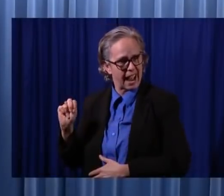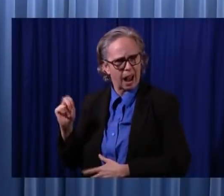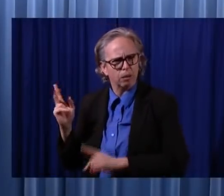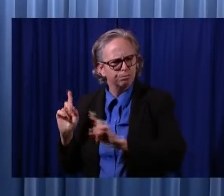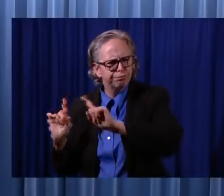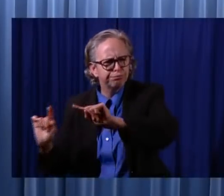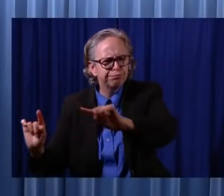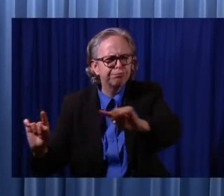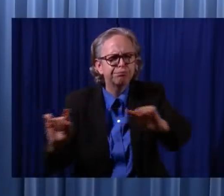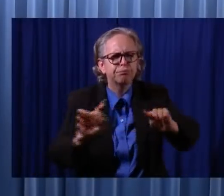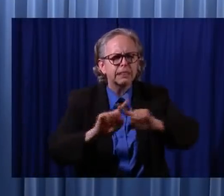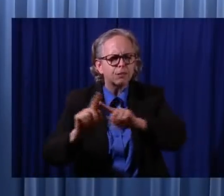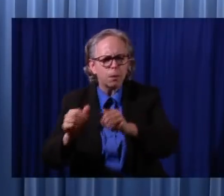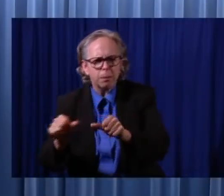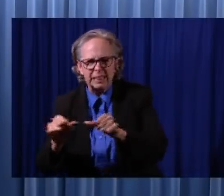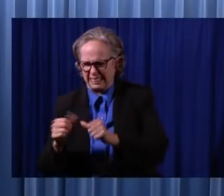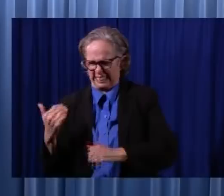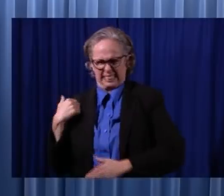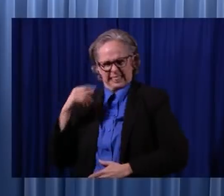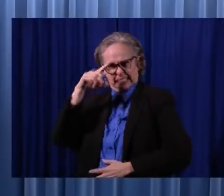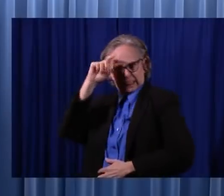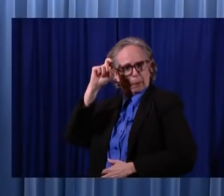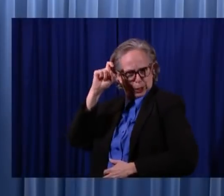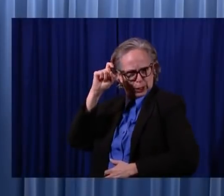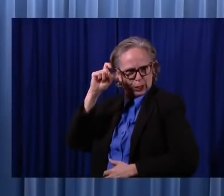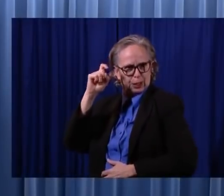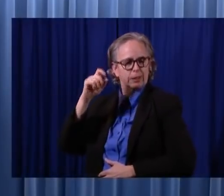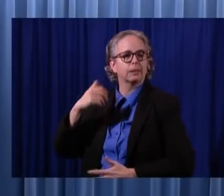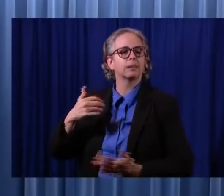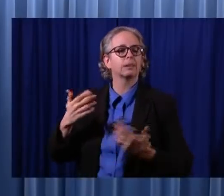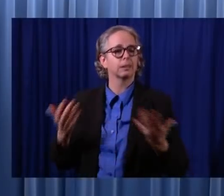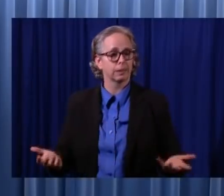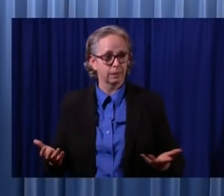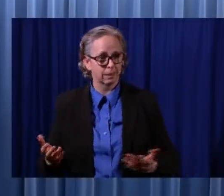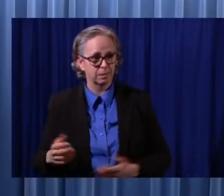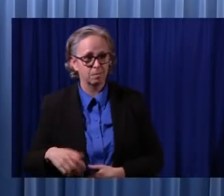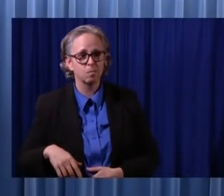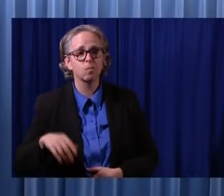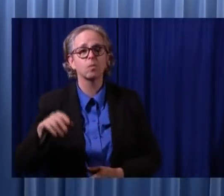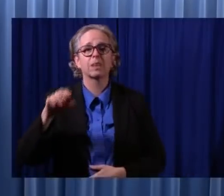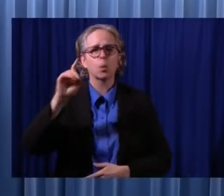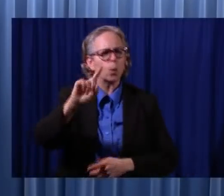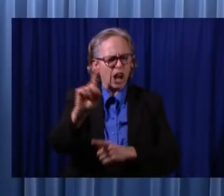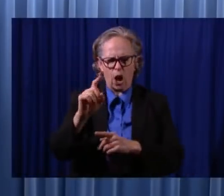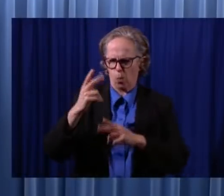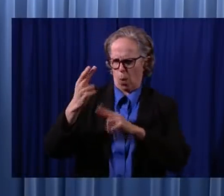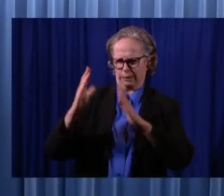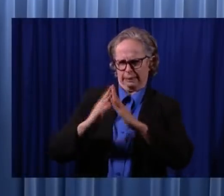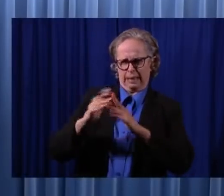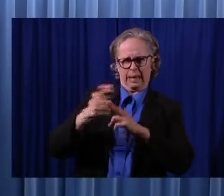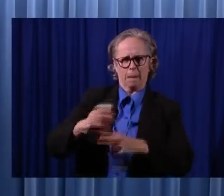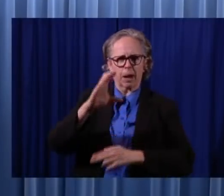SO THAT NO CHILD GOES HUNGRY. CHILDREN THAT ARE 18 CAN GRAB A FREE MEAL AT 1500 SITES ACROSS